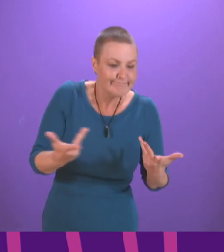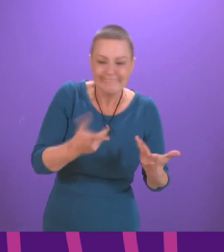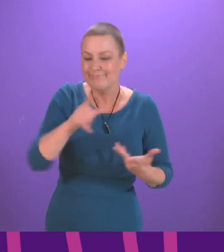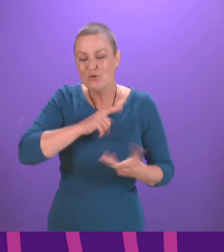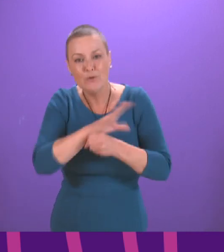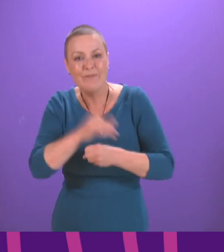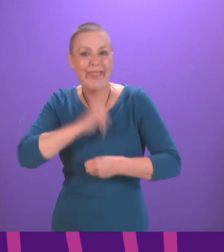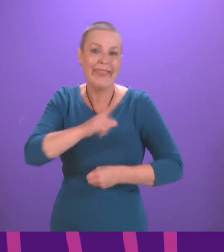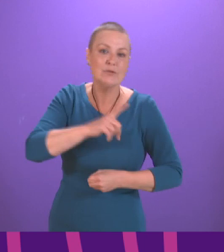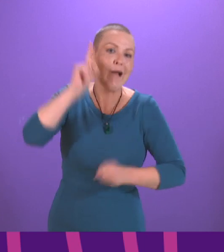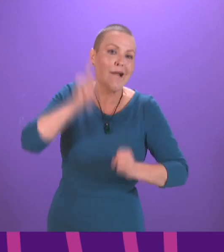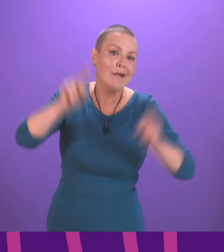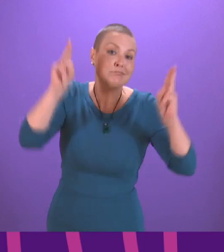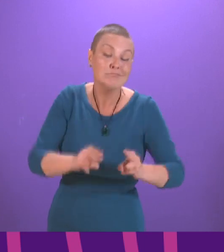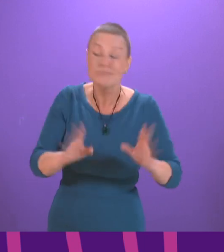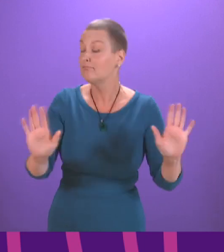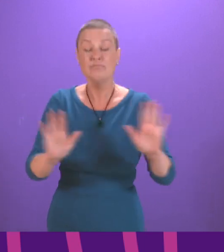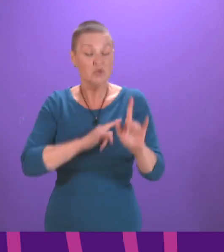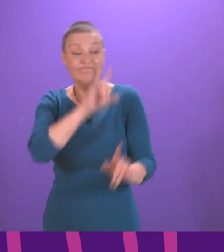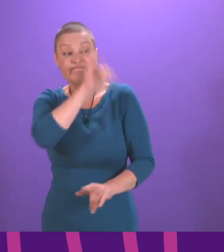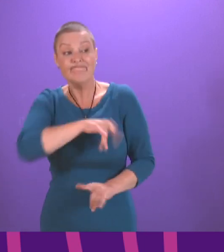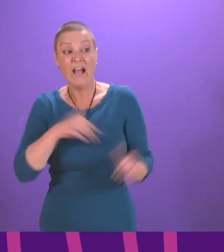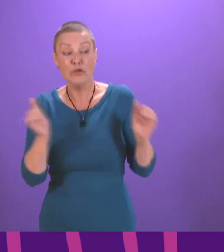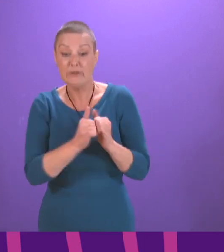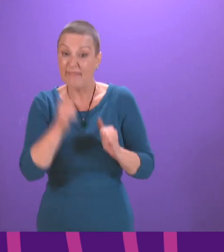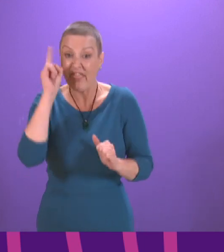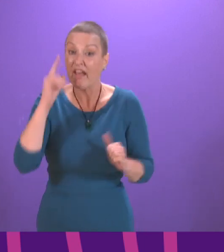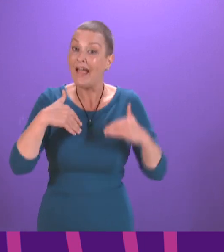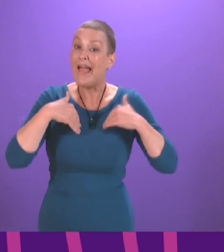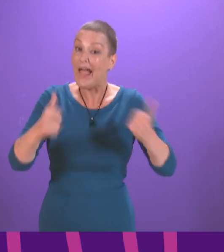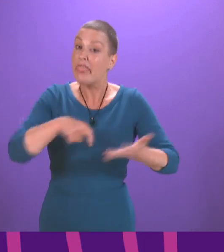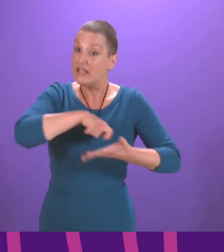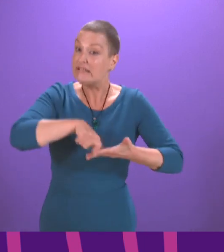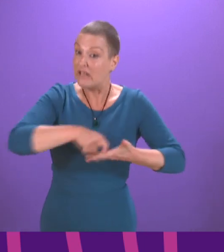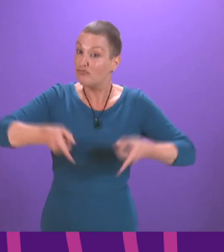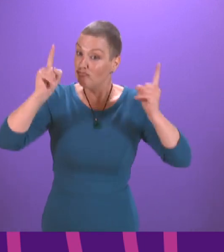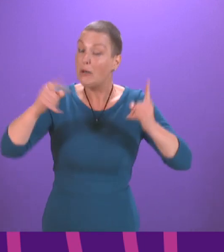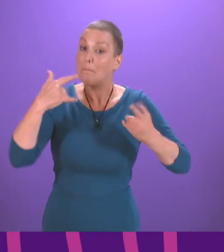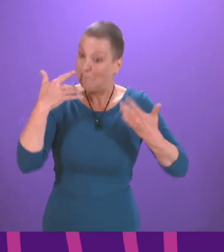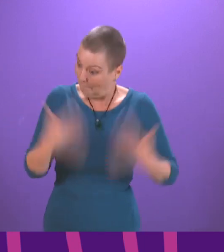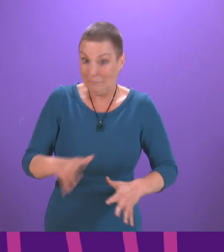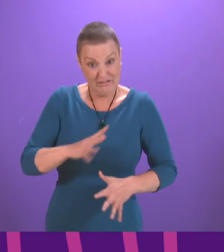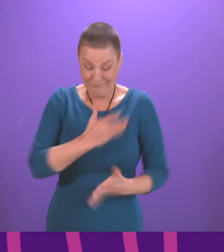The First Minister (Nicola Sturgeon): I agree with that. The Cabinet Secretary for Health and Sport has previously made it clear that people should have the support that they